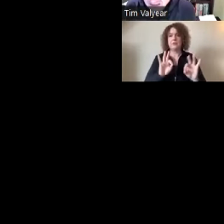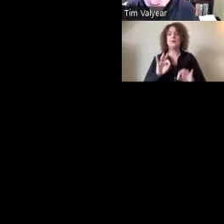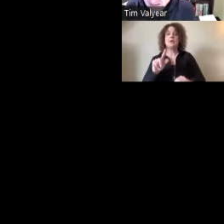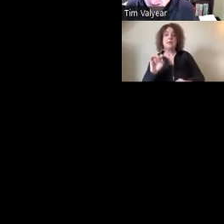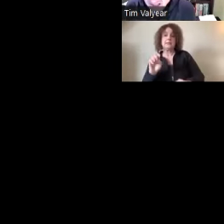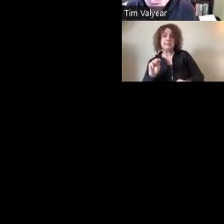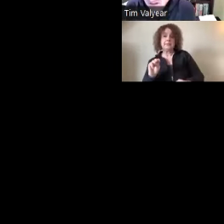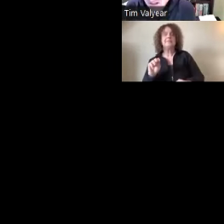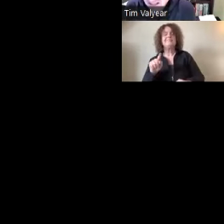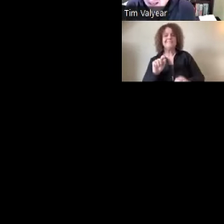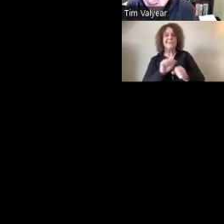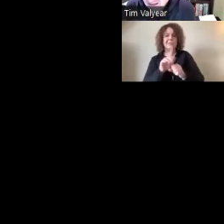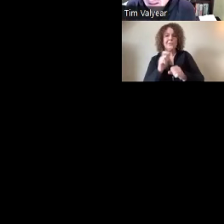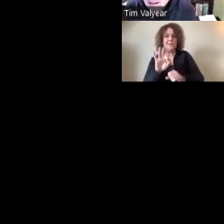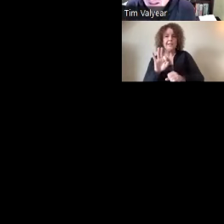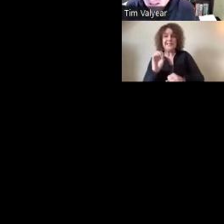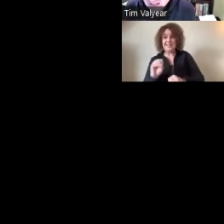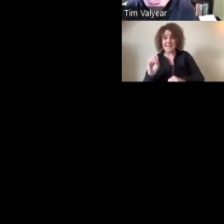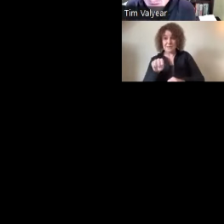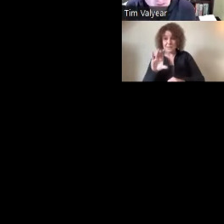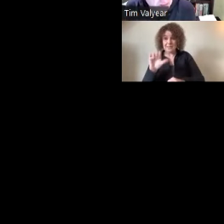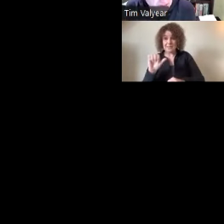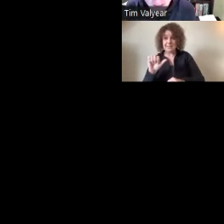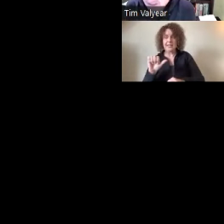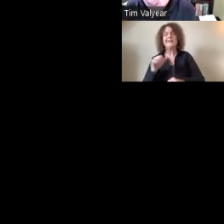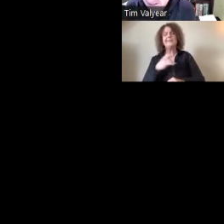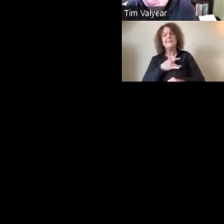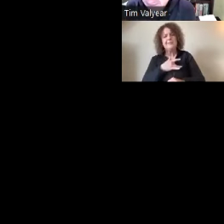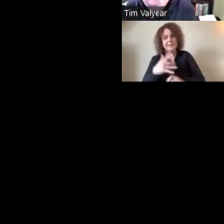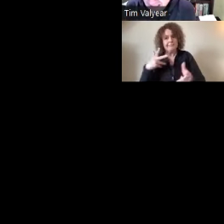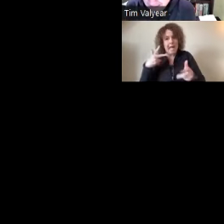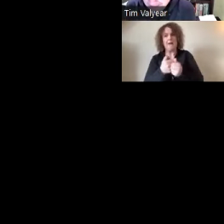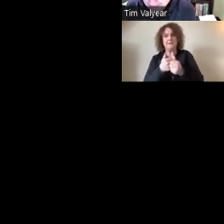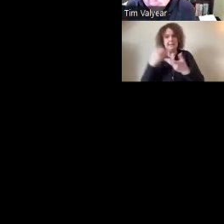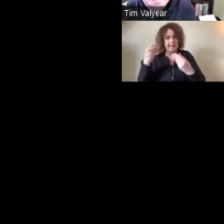most up to date information